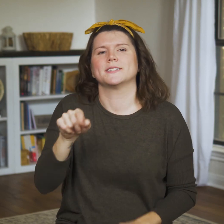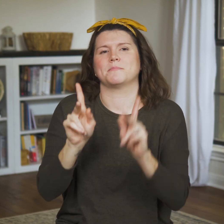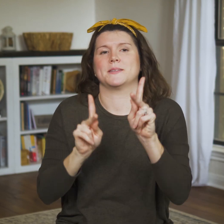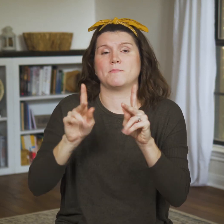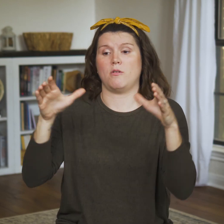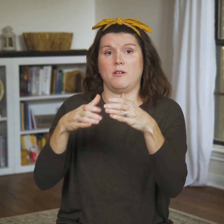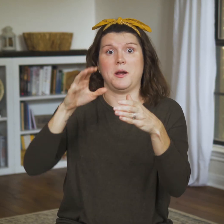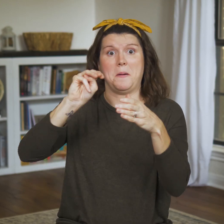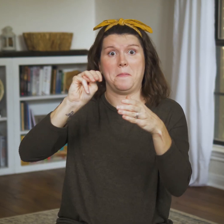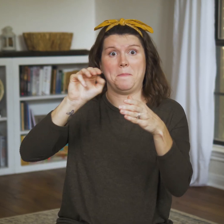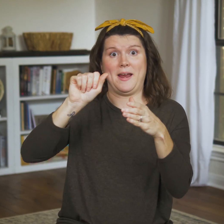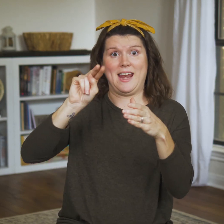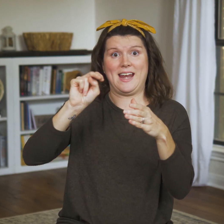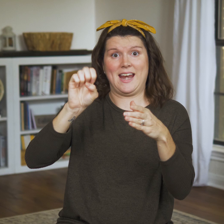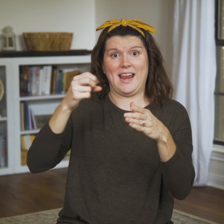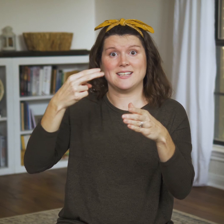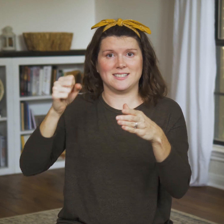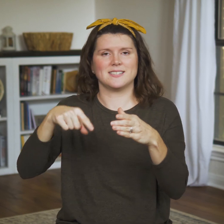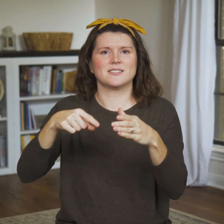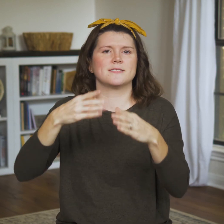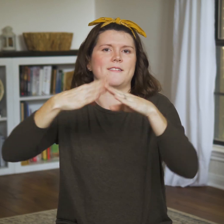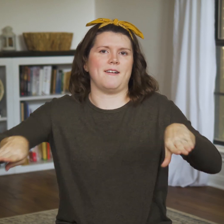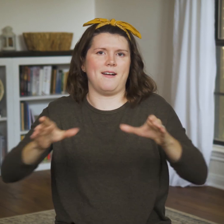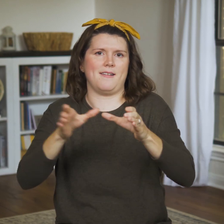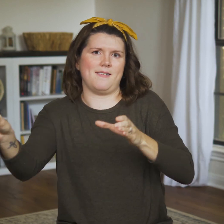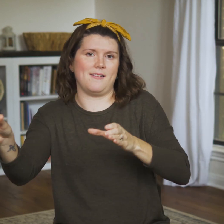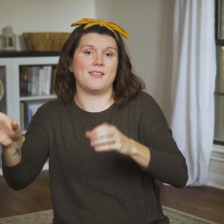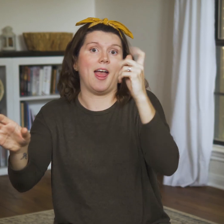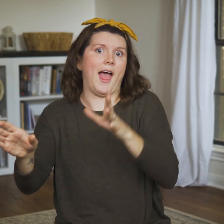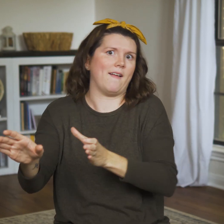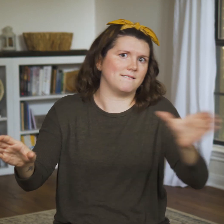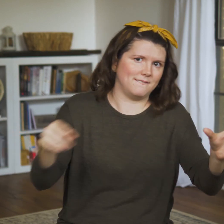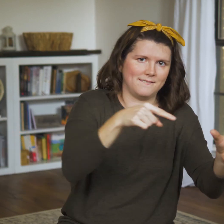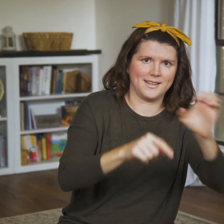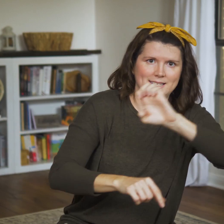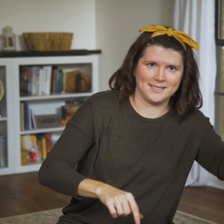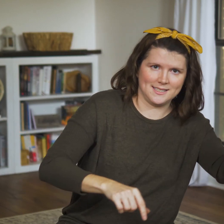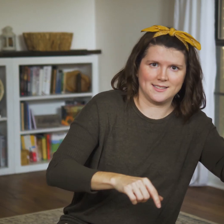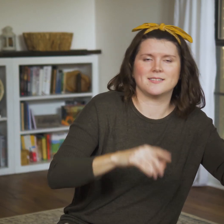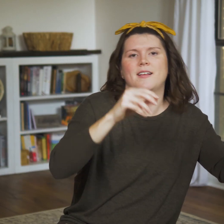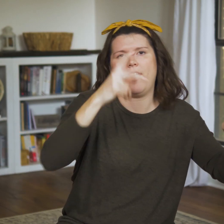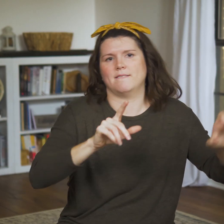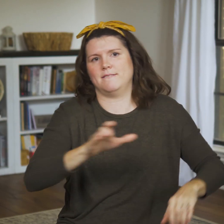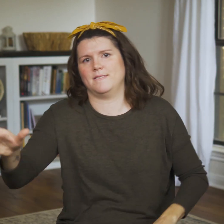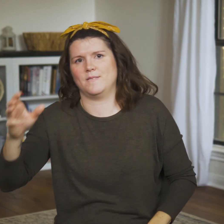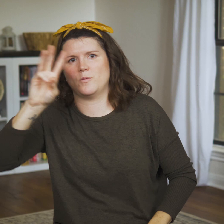He’s having flashbacks from when the 10 spies doubted.